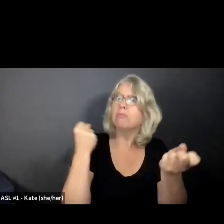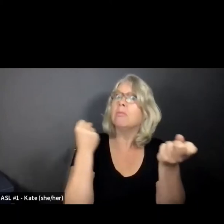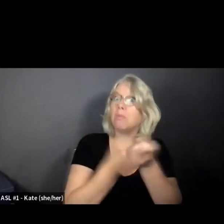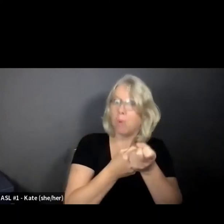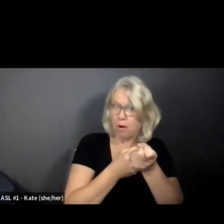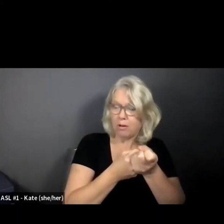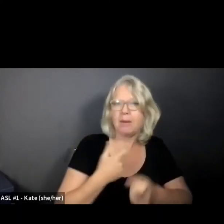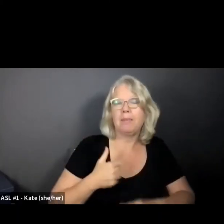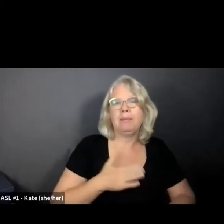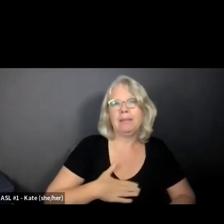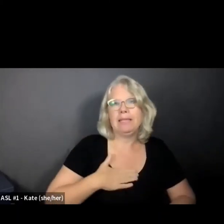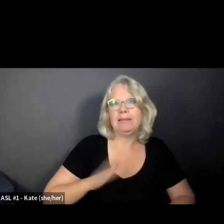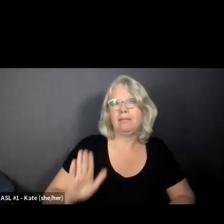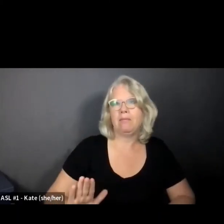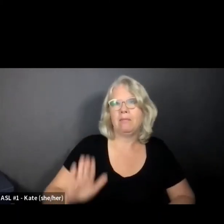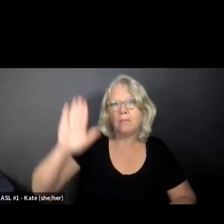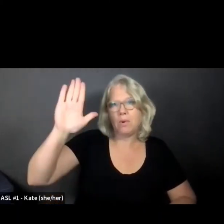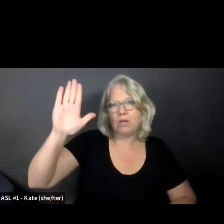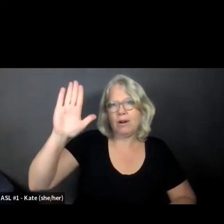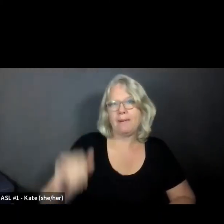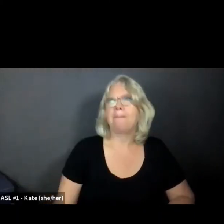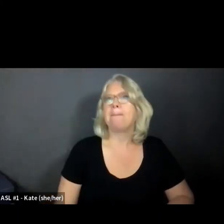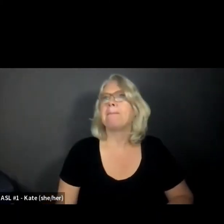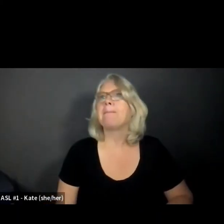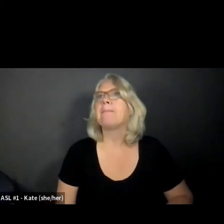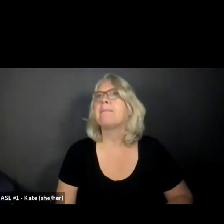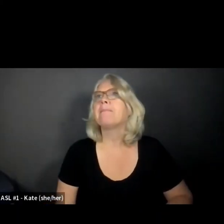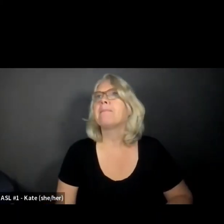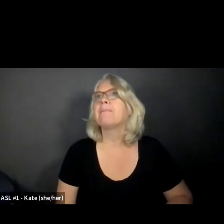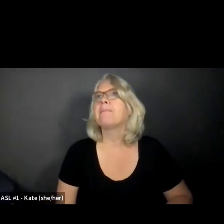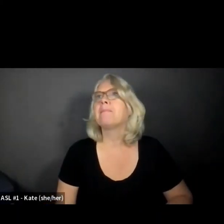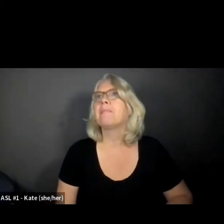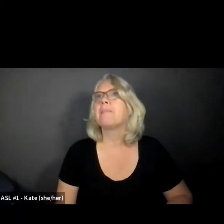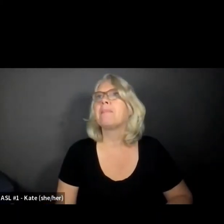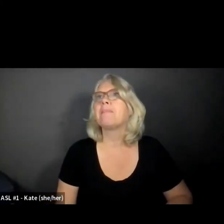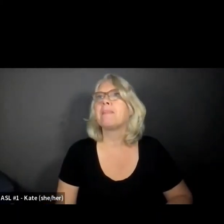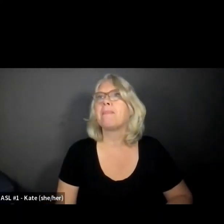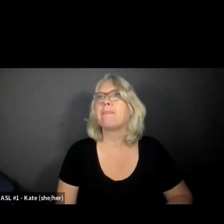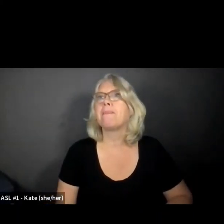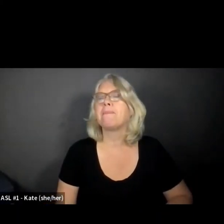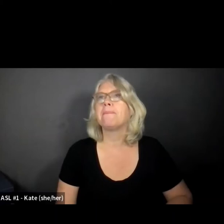PLEASE RAISE YOUR HAND IF YOU ARE. VOTED.